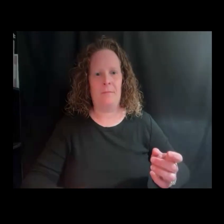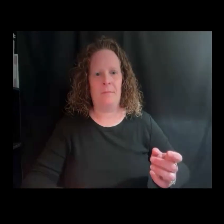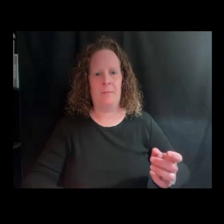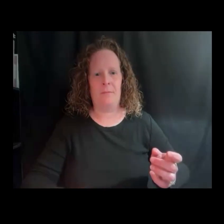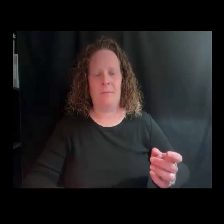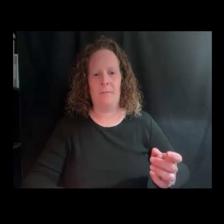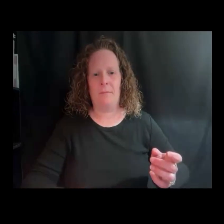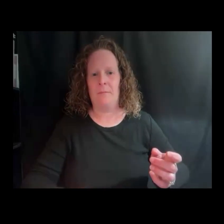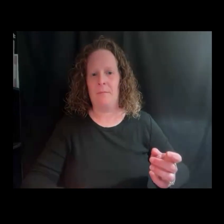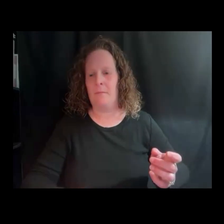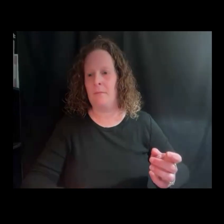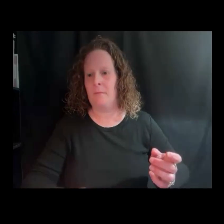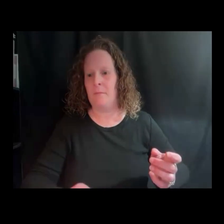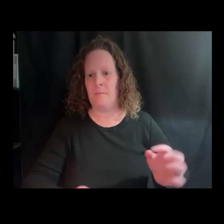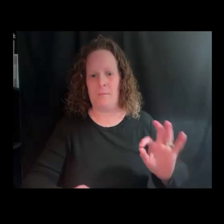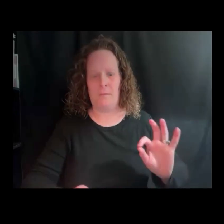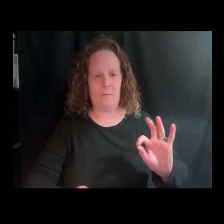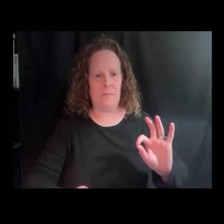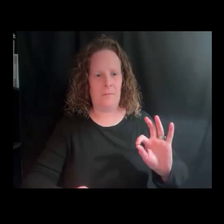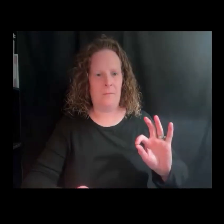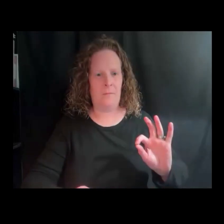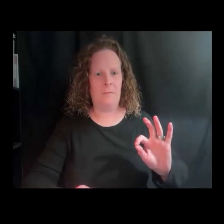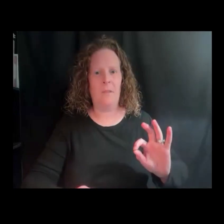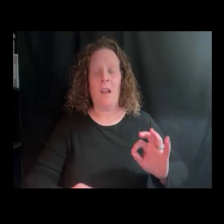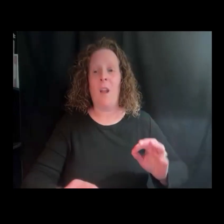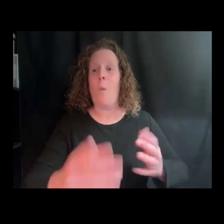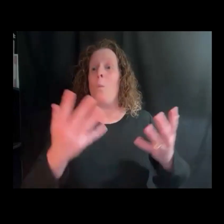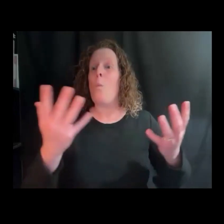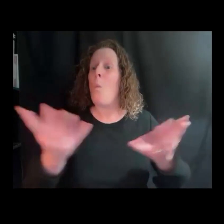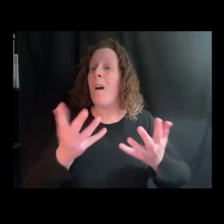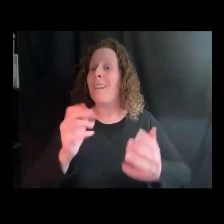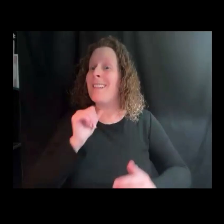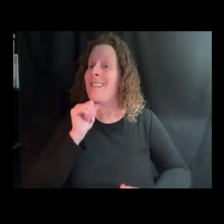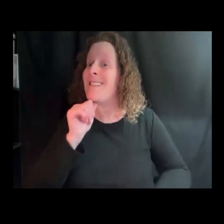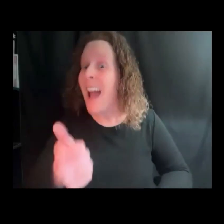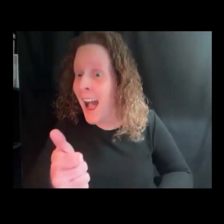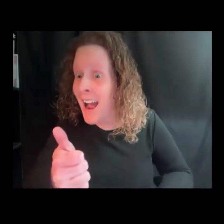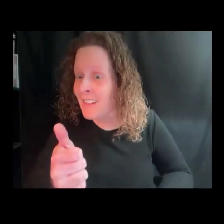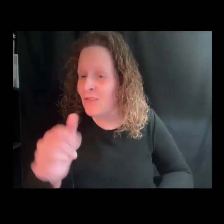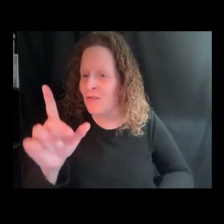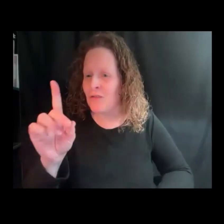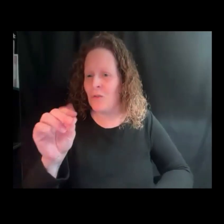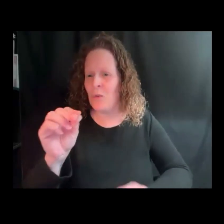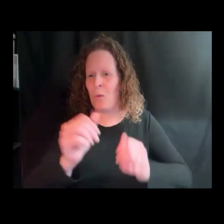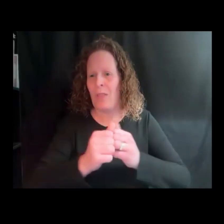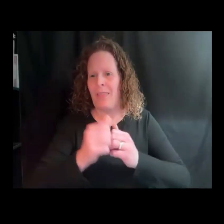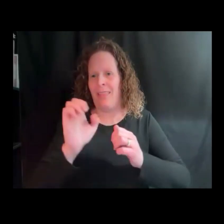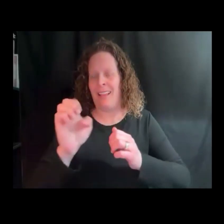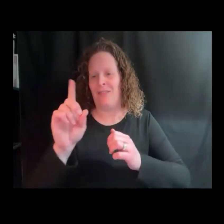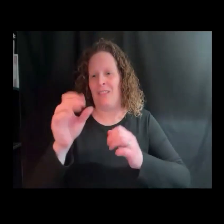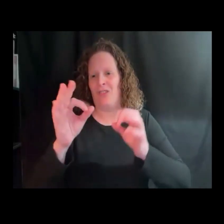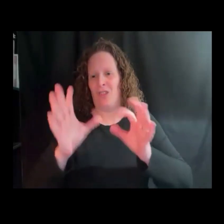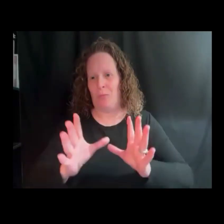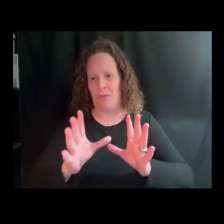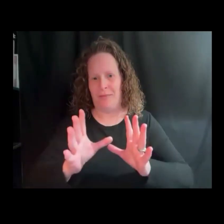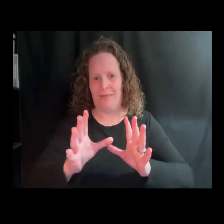the interpreters that we have to work with okay?